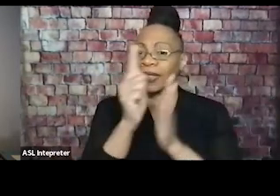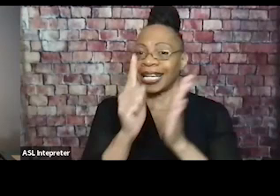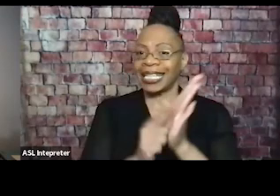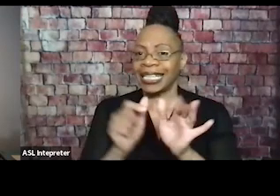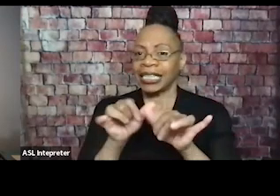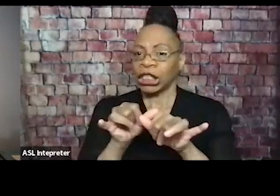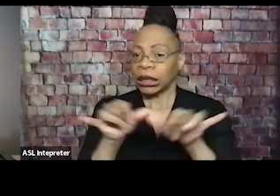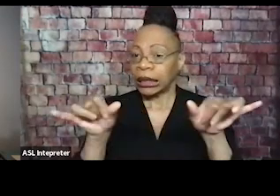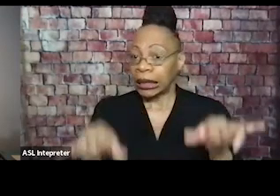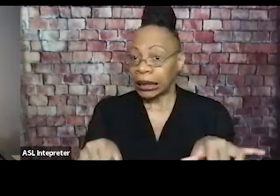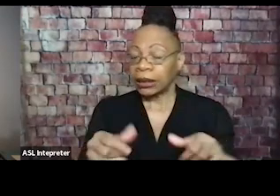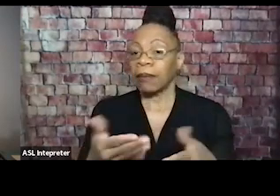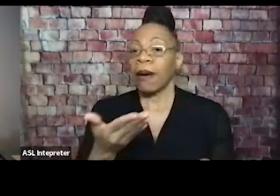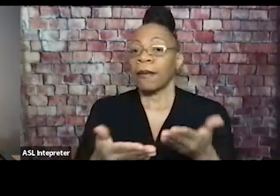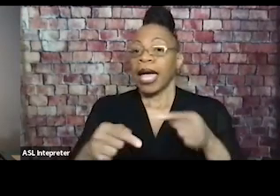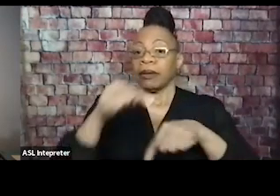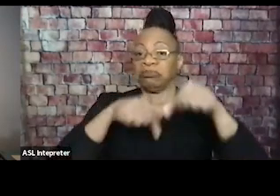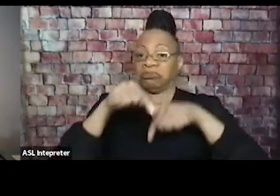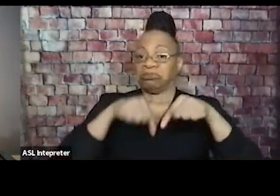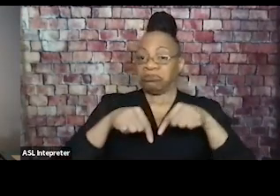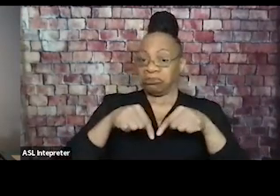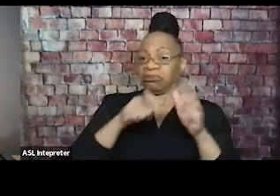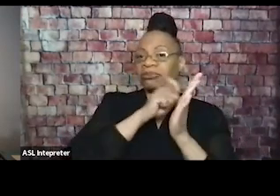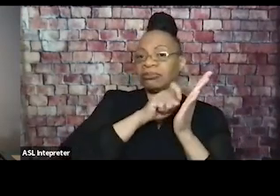and then write that legal history section of your medical summary report.